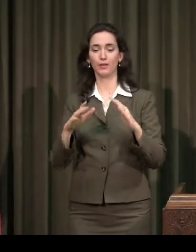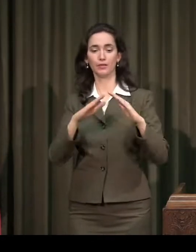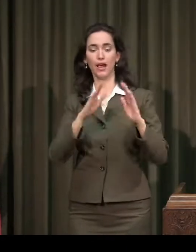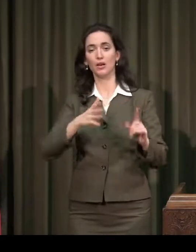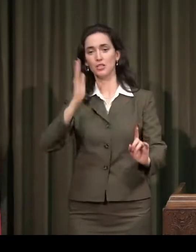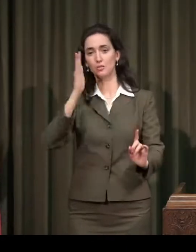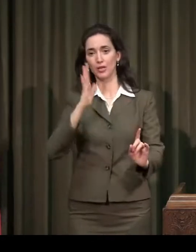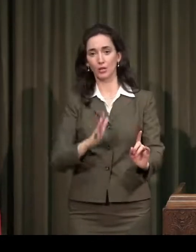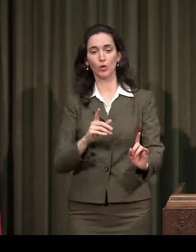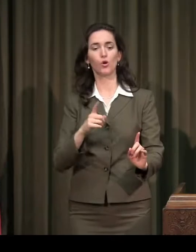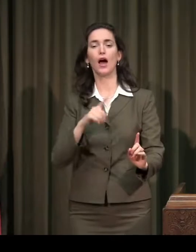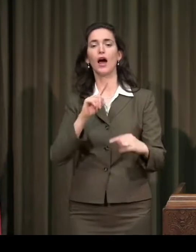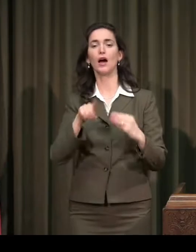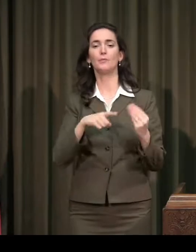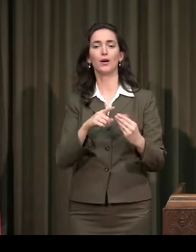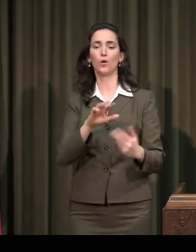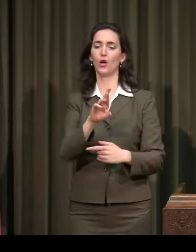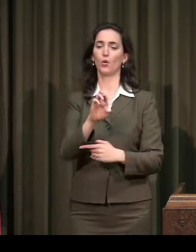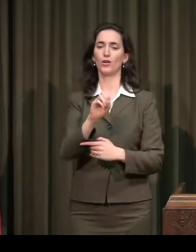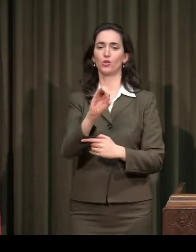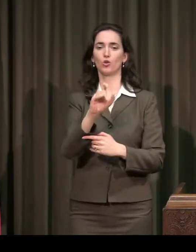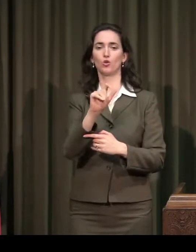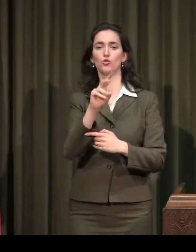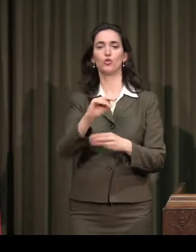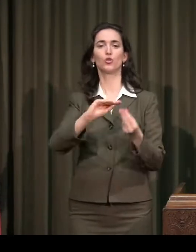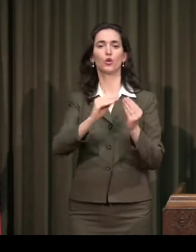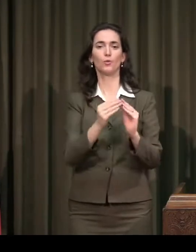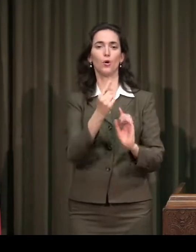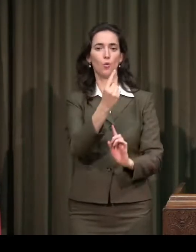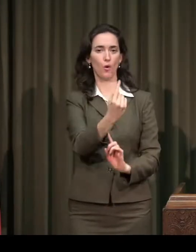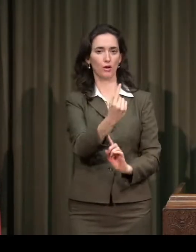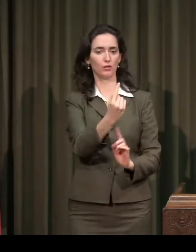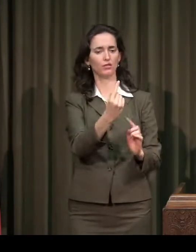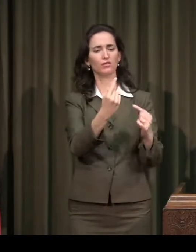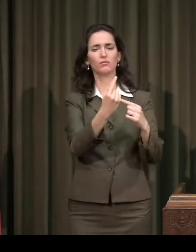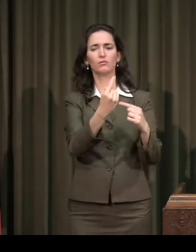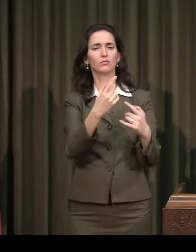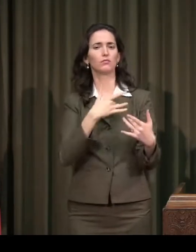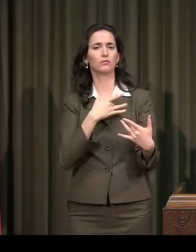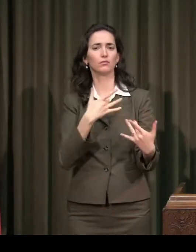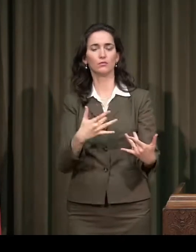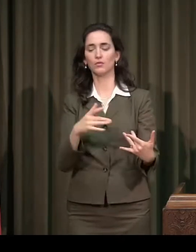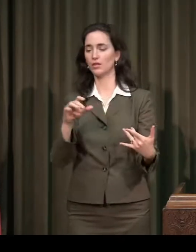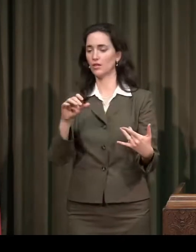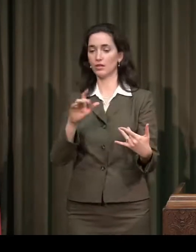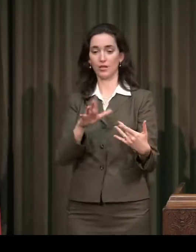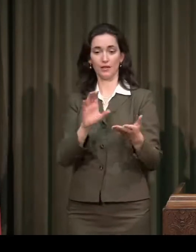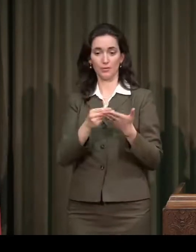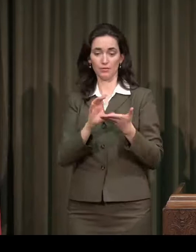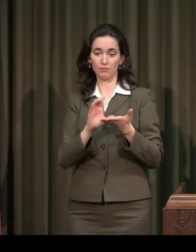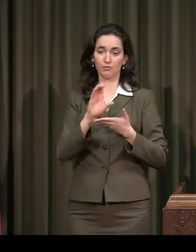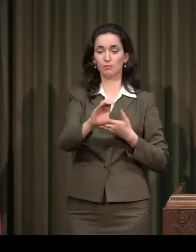number one with it that would basically cut statutory dedications in a way that